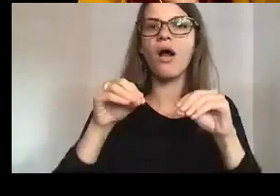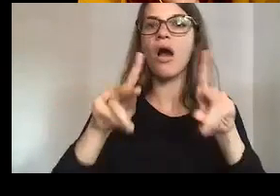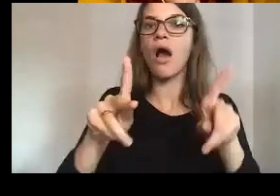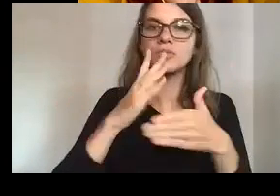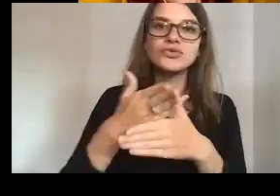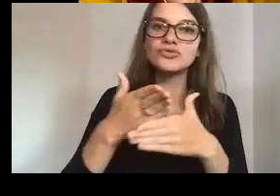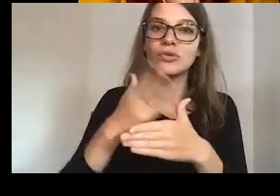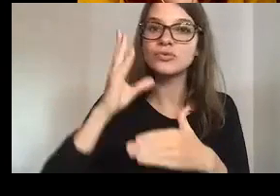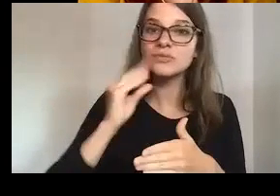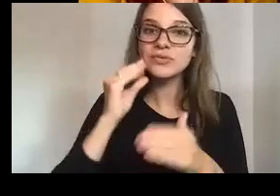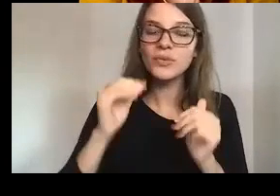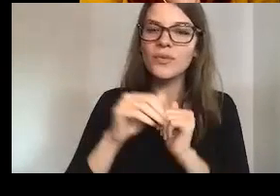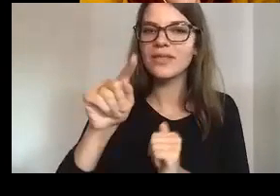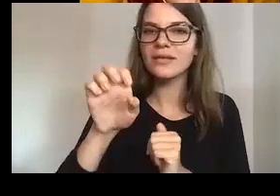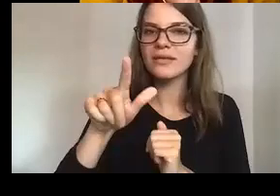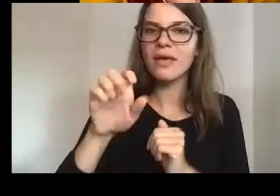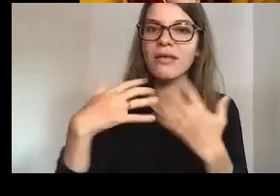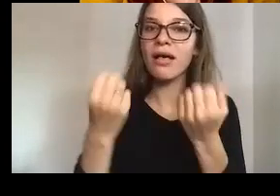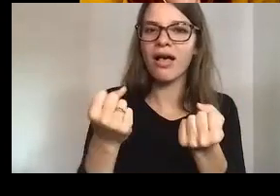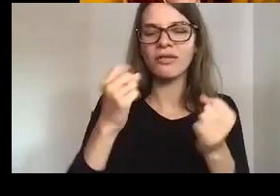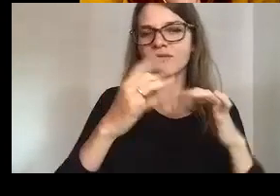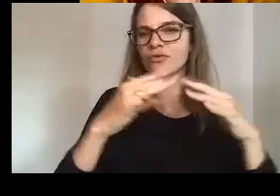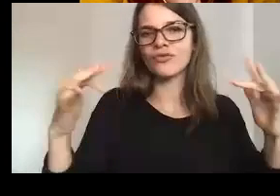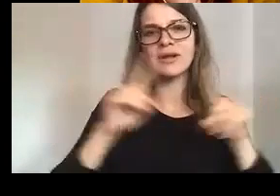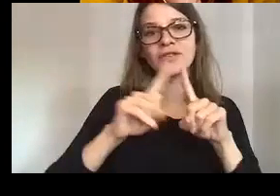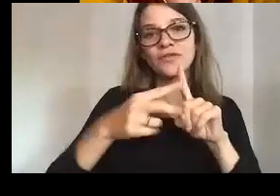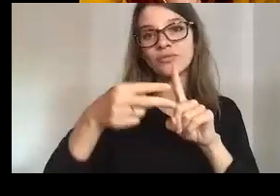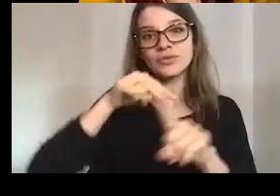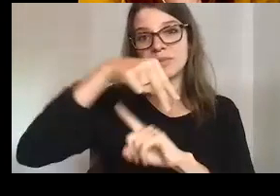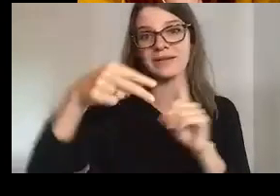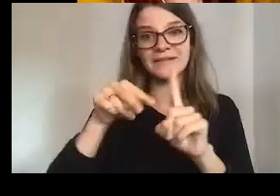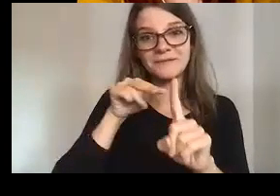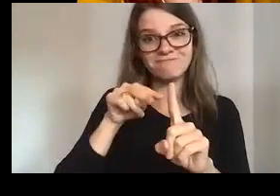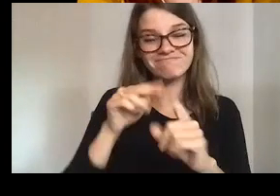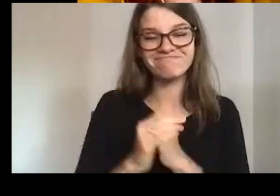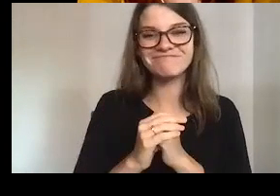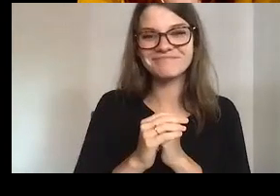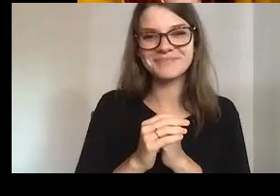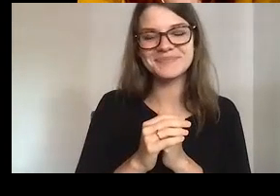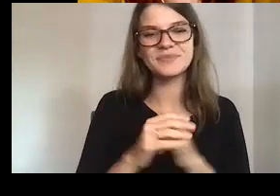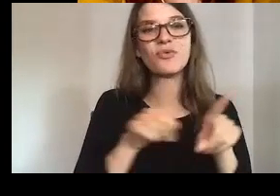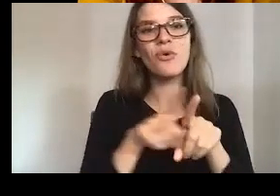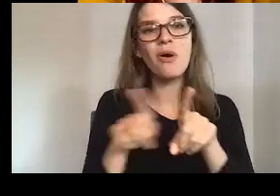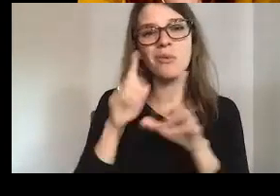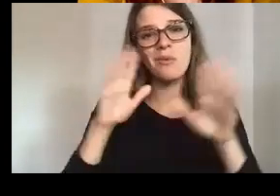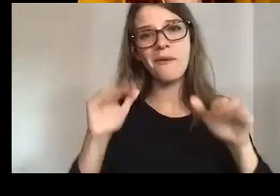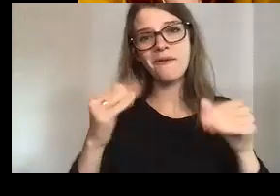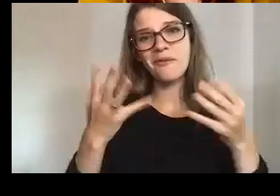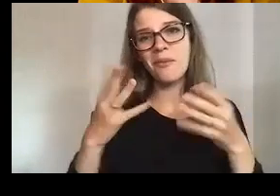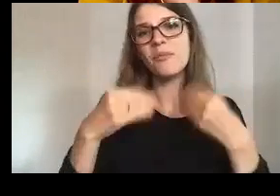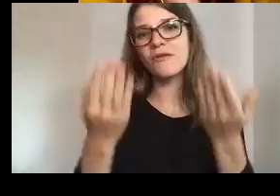of telehealth from a variety of perspectives also hopefully to offer some suggestions